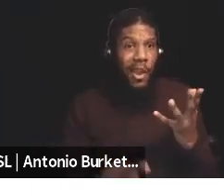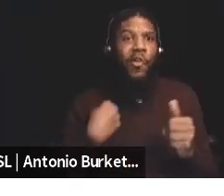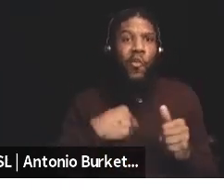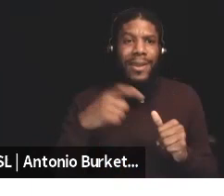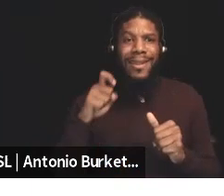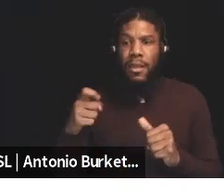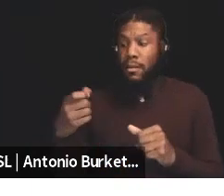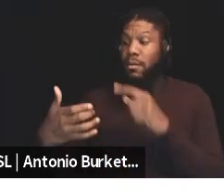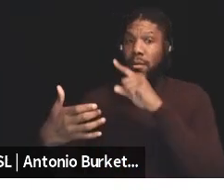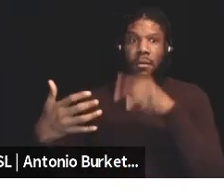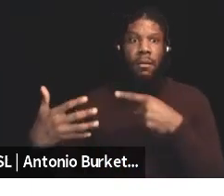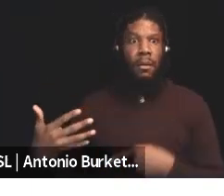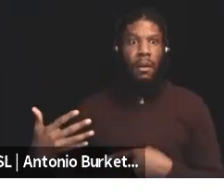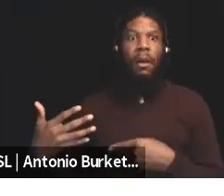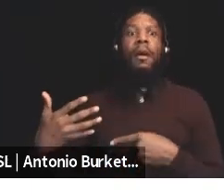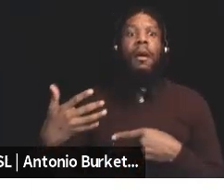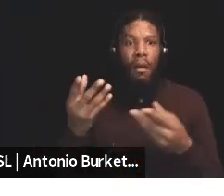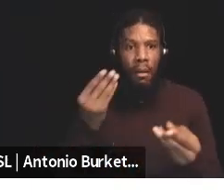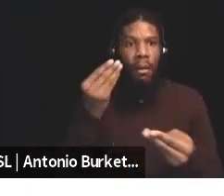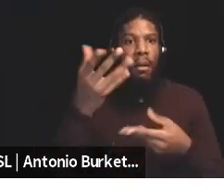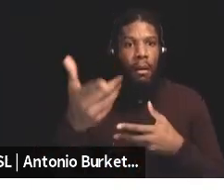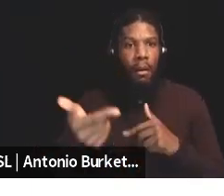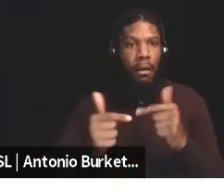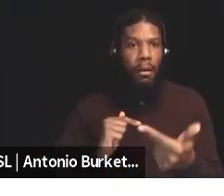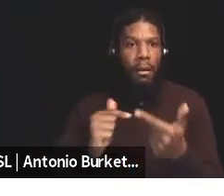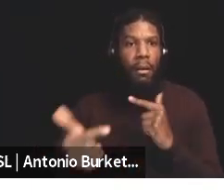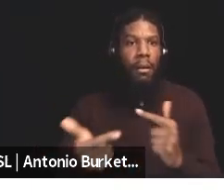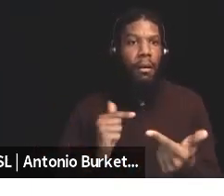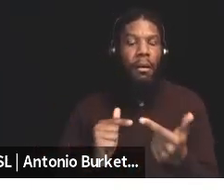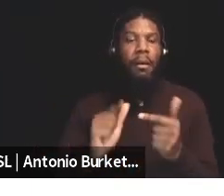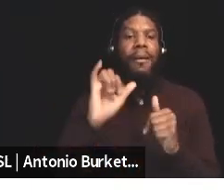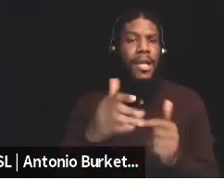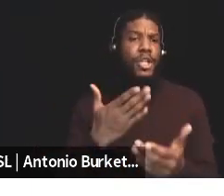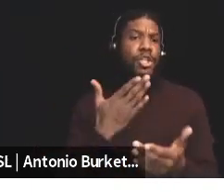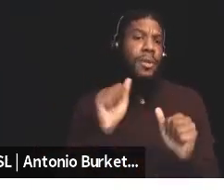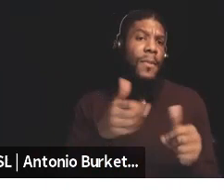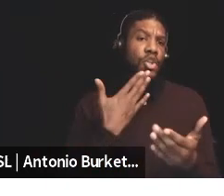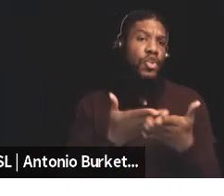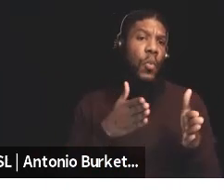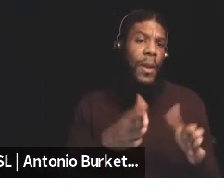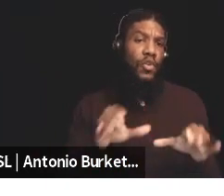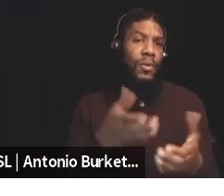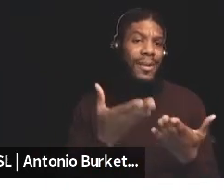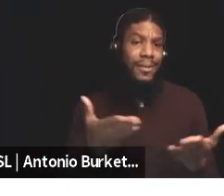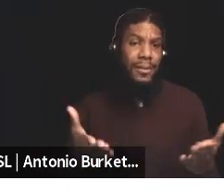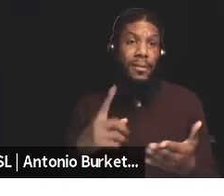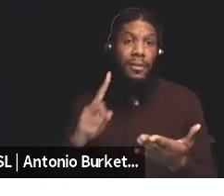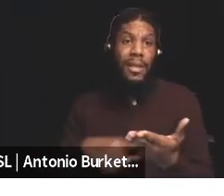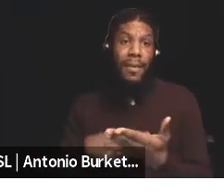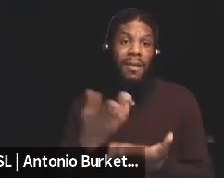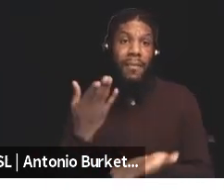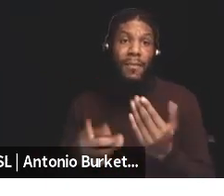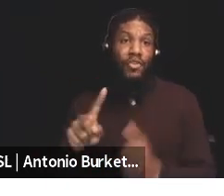in order to make that happen can be a good way of doing it. And sometimes just saying "no,"